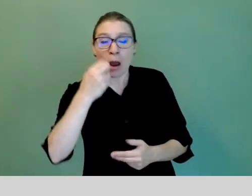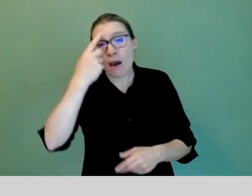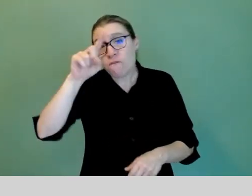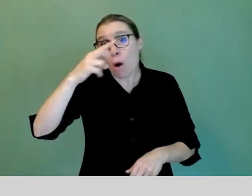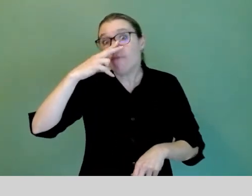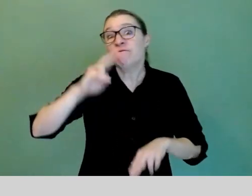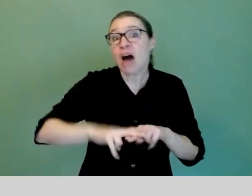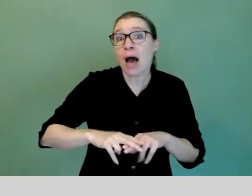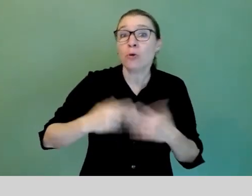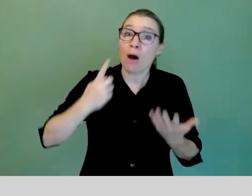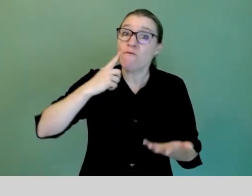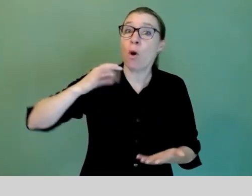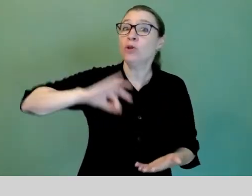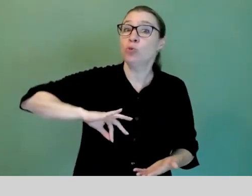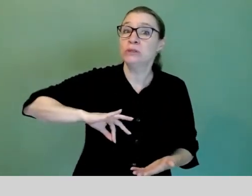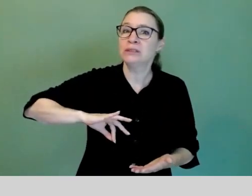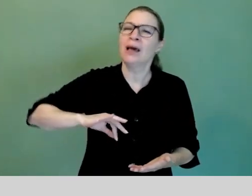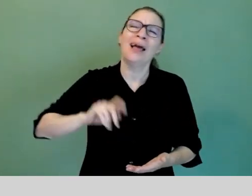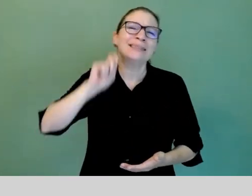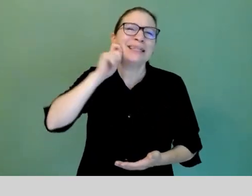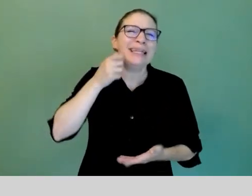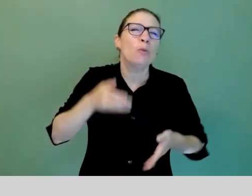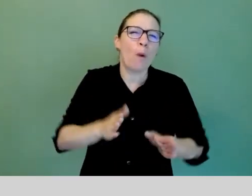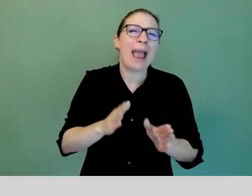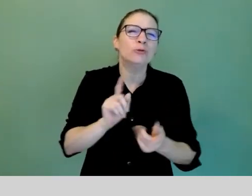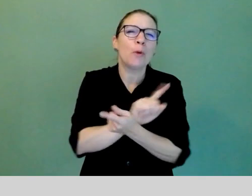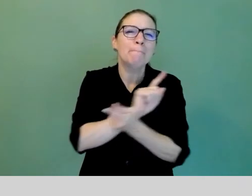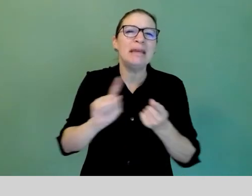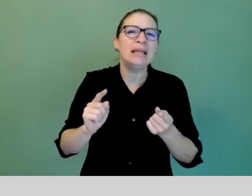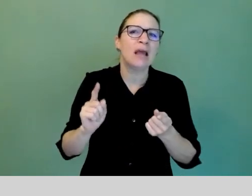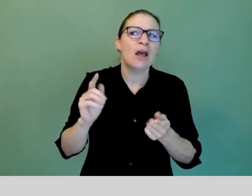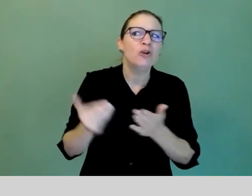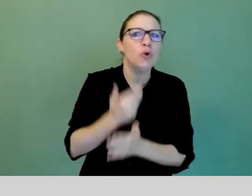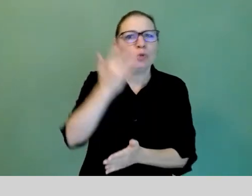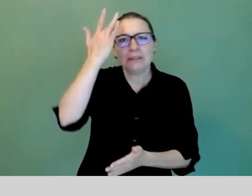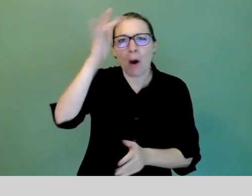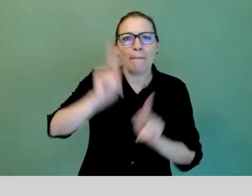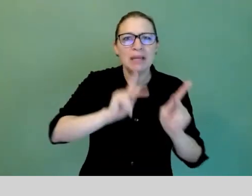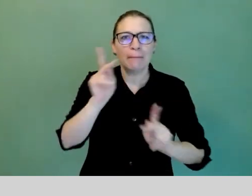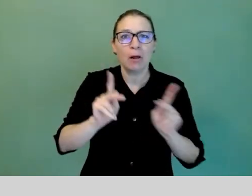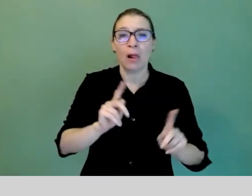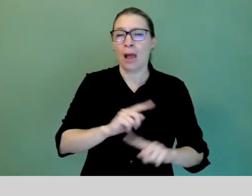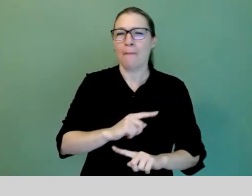smart, and interesting people, but mainly I do it just for the reaction I get